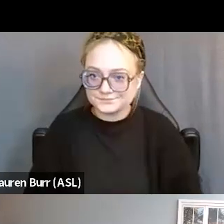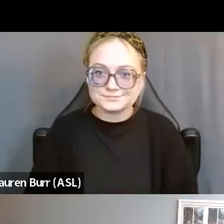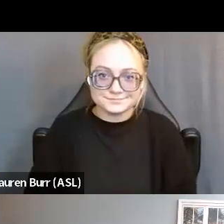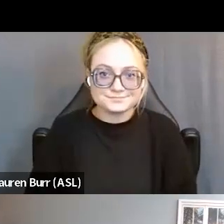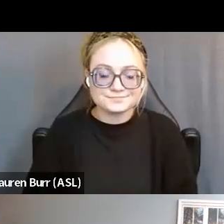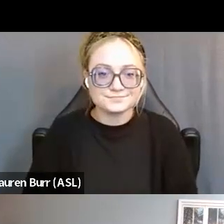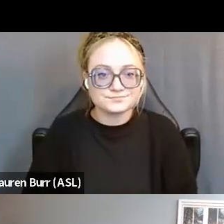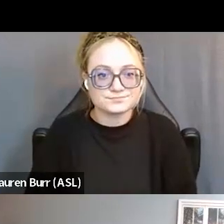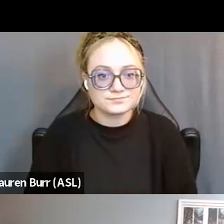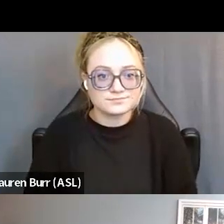Excellent.